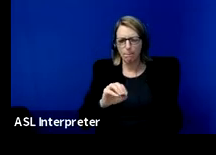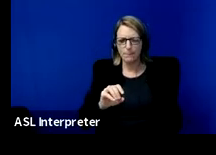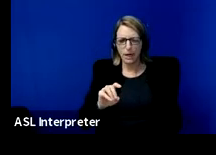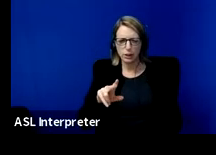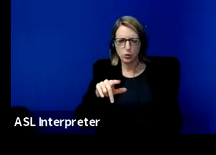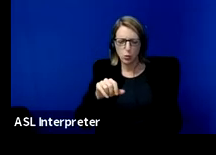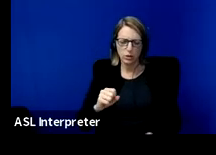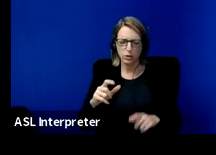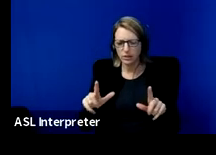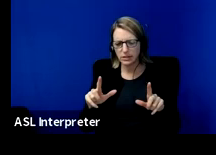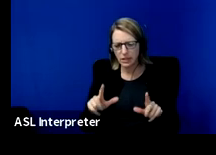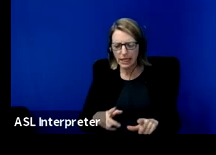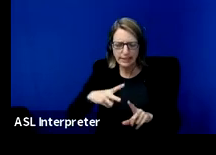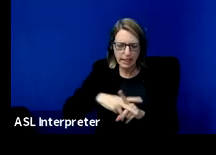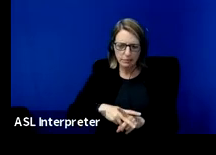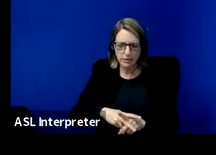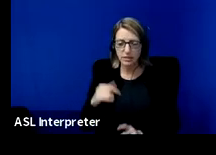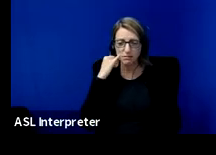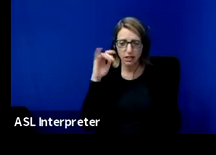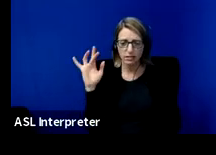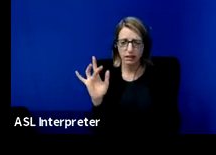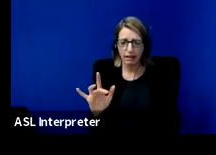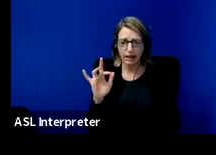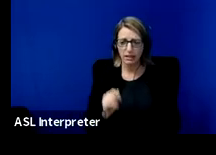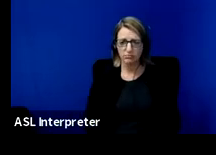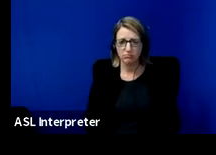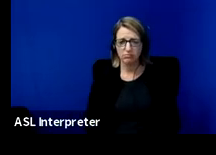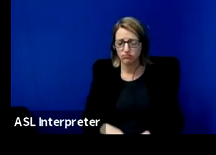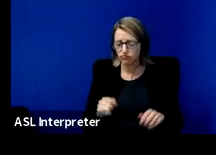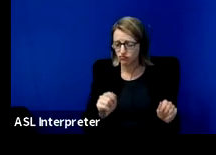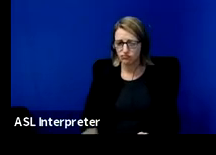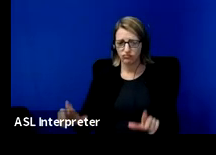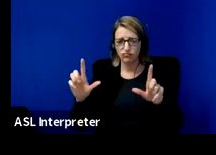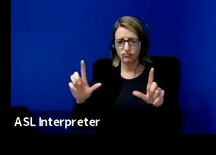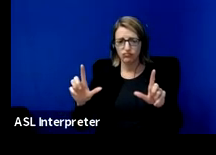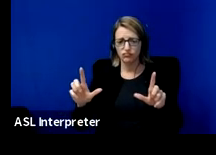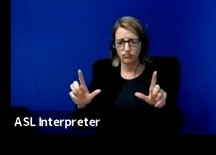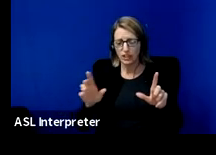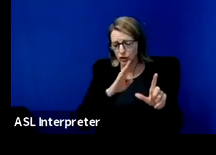ESD 112-- Kristina Wambold: And if I click on the this large button, it's going to take me directly into the modules.